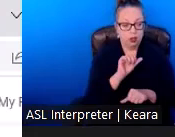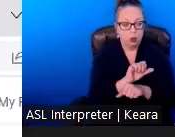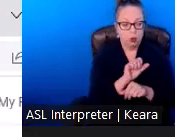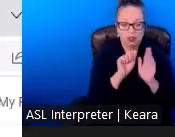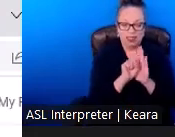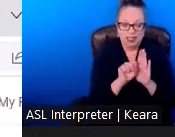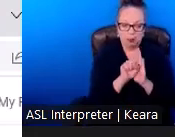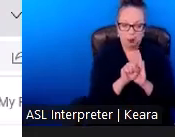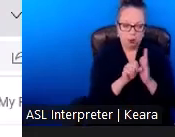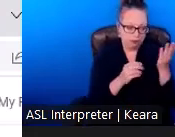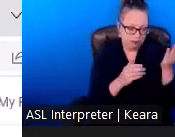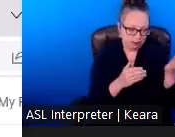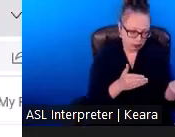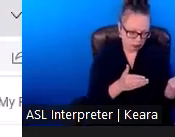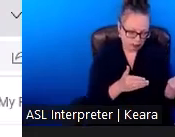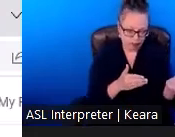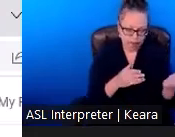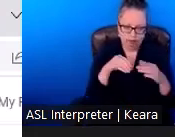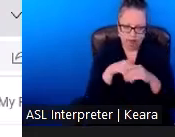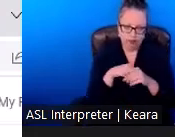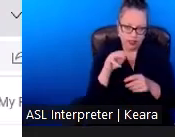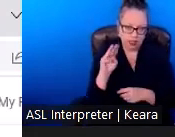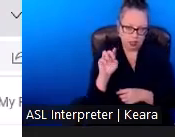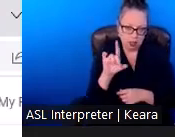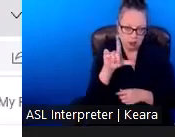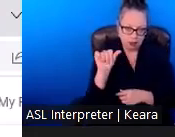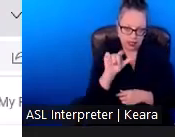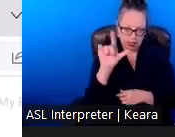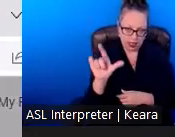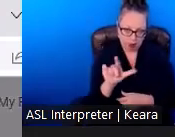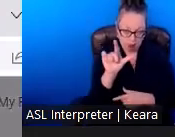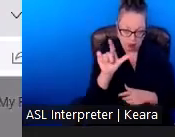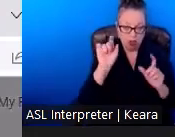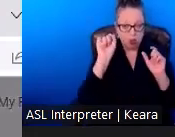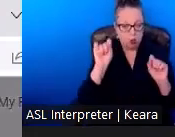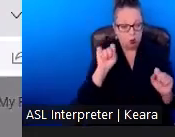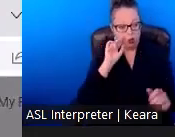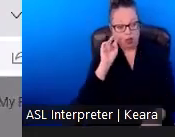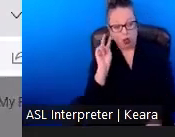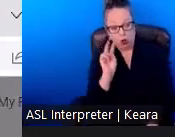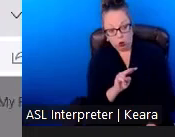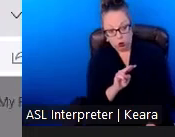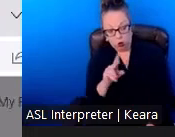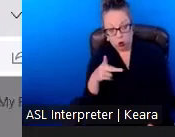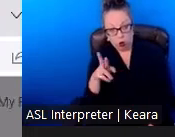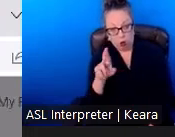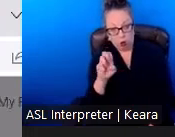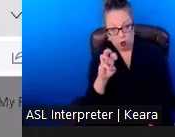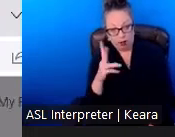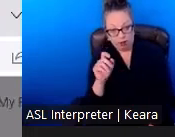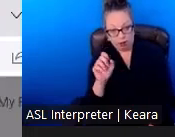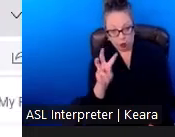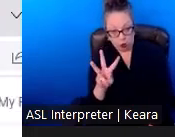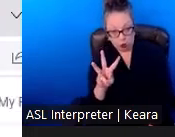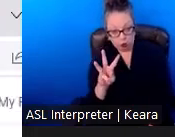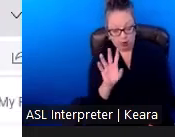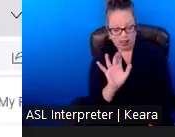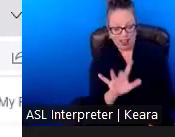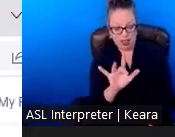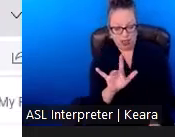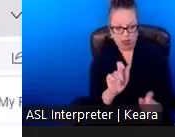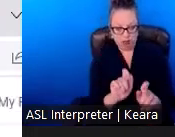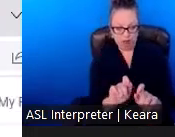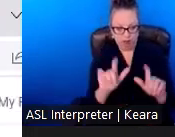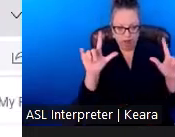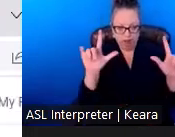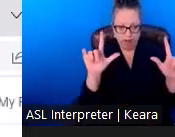media library. You can preview images by clicking on the thumbnails. If you are submitting video